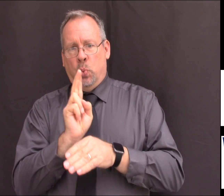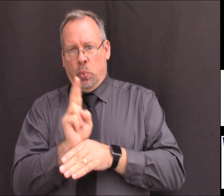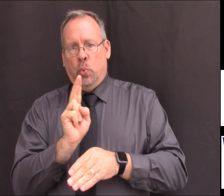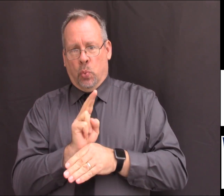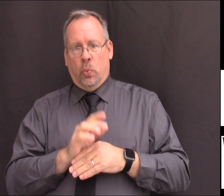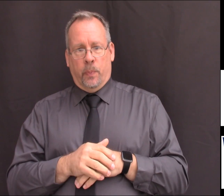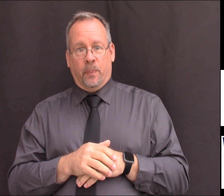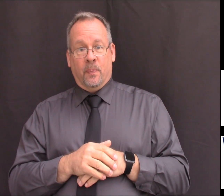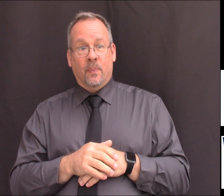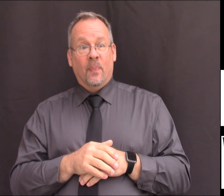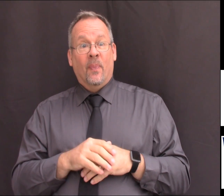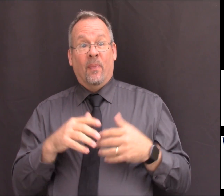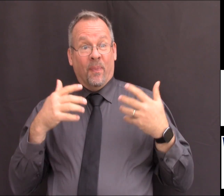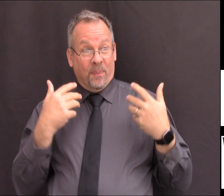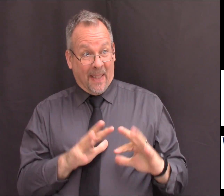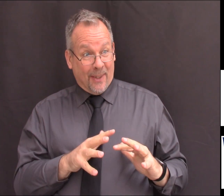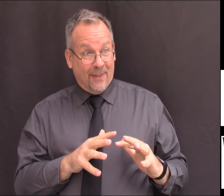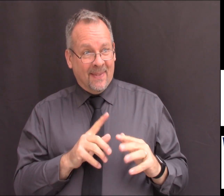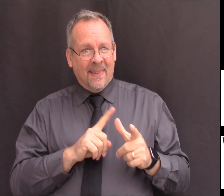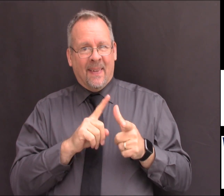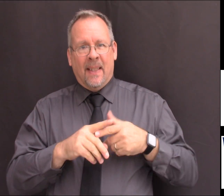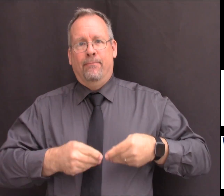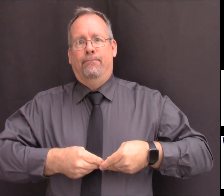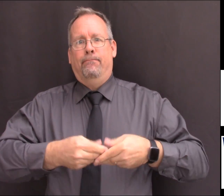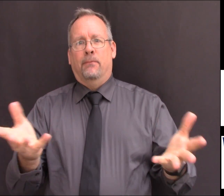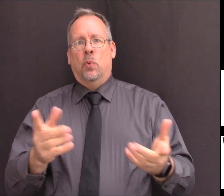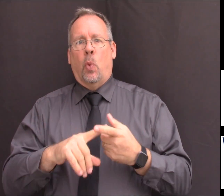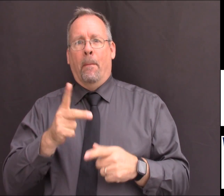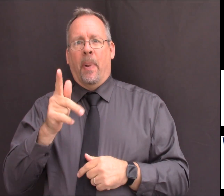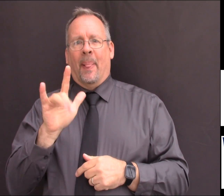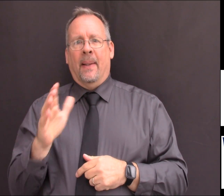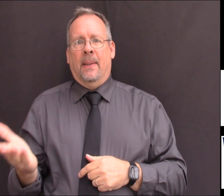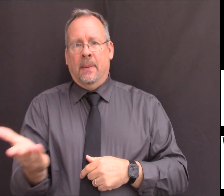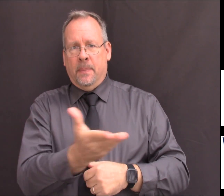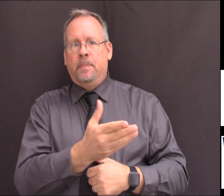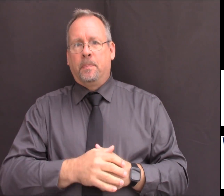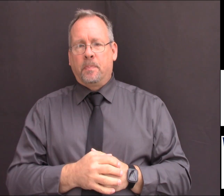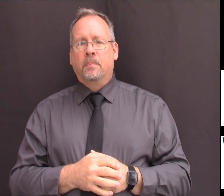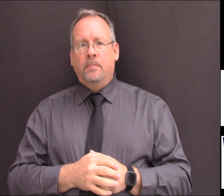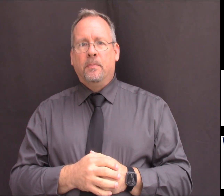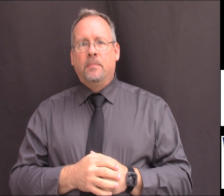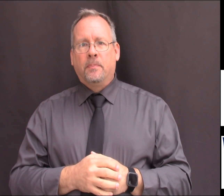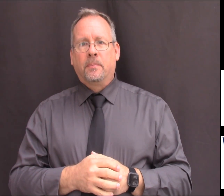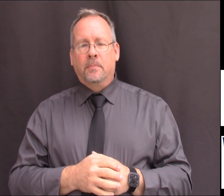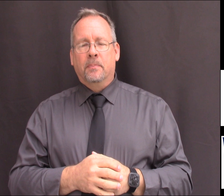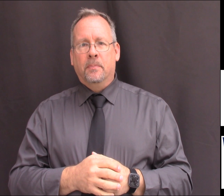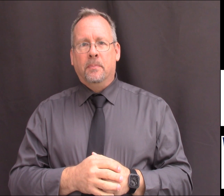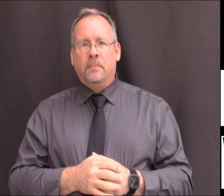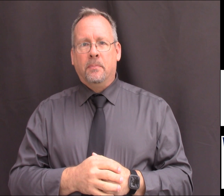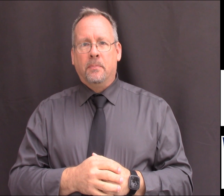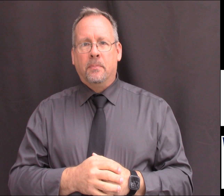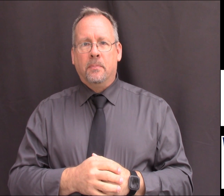Then it gets to you!